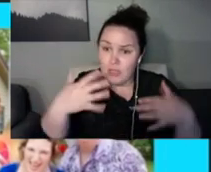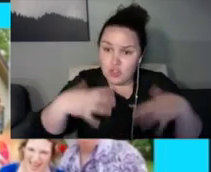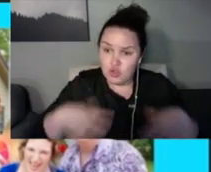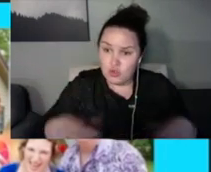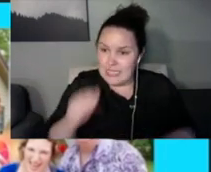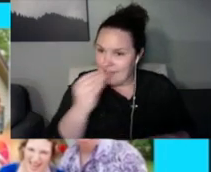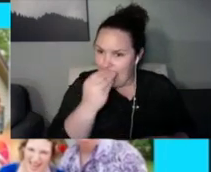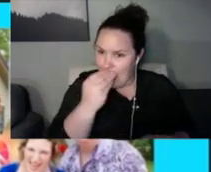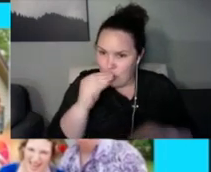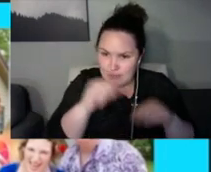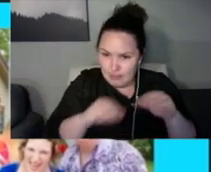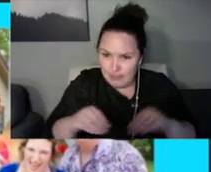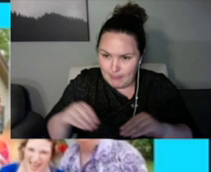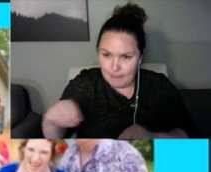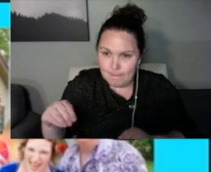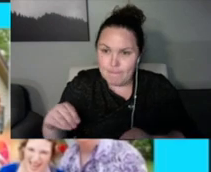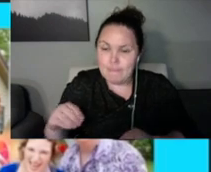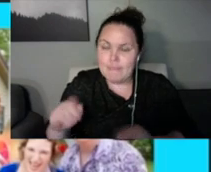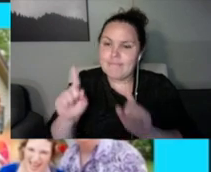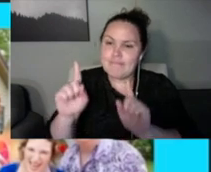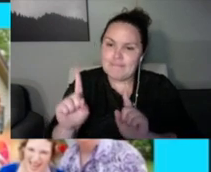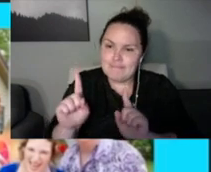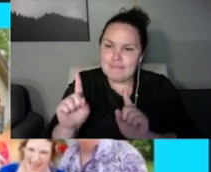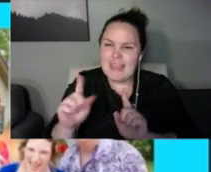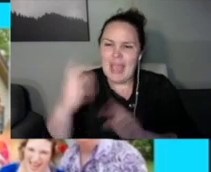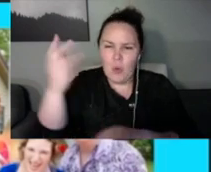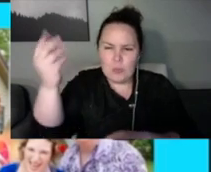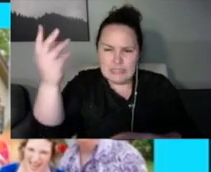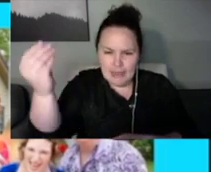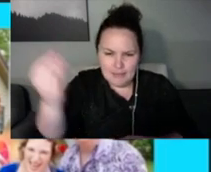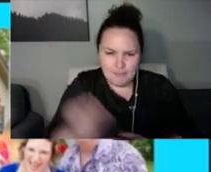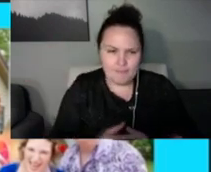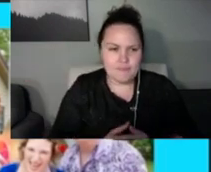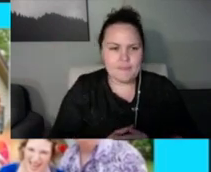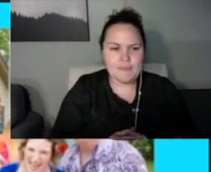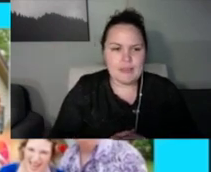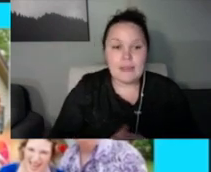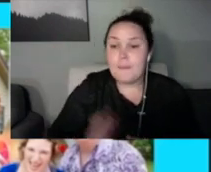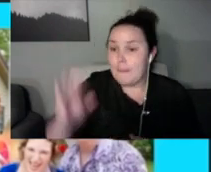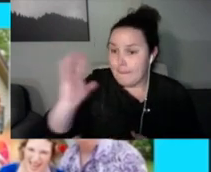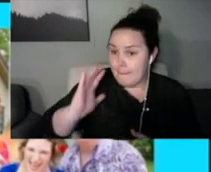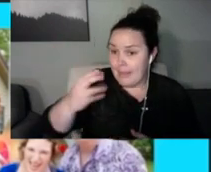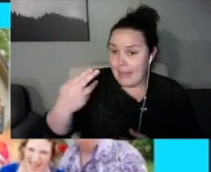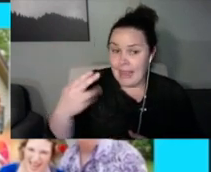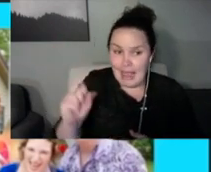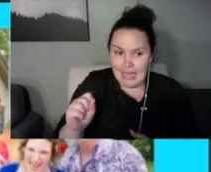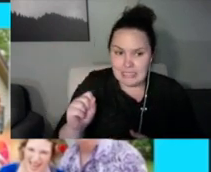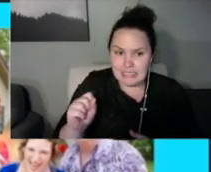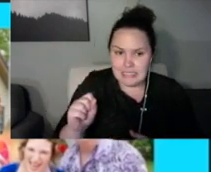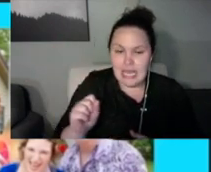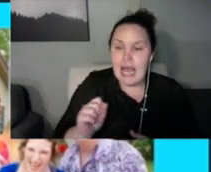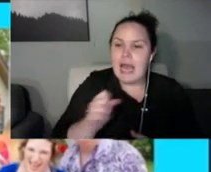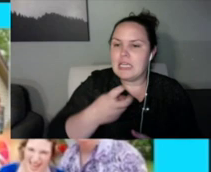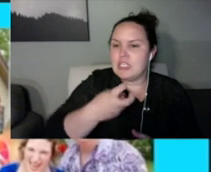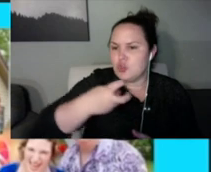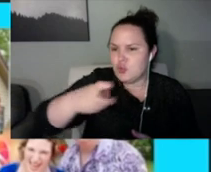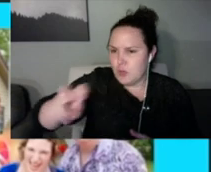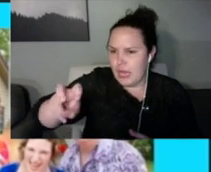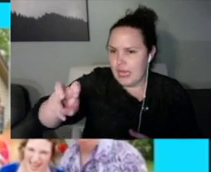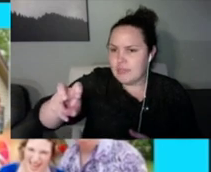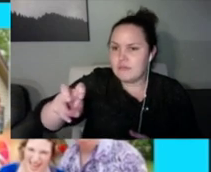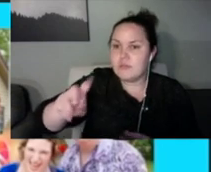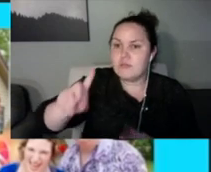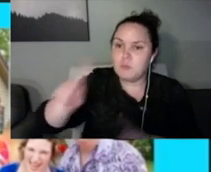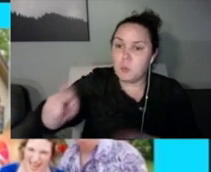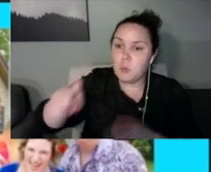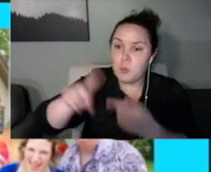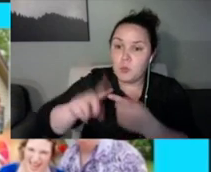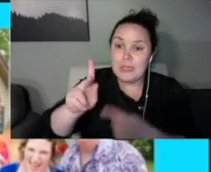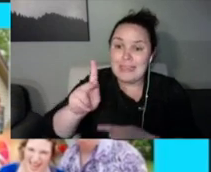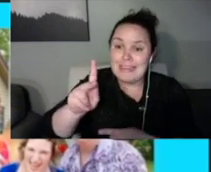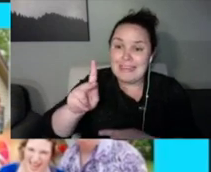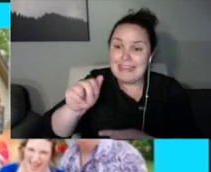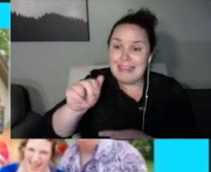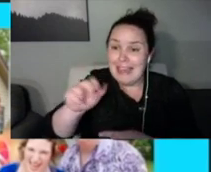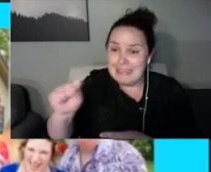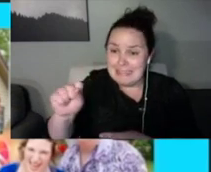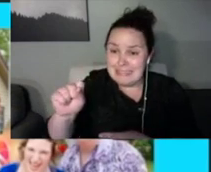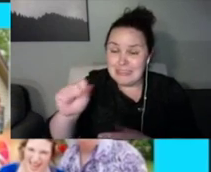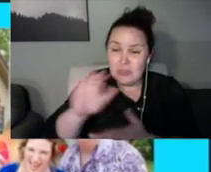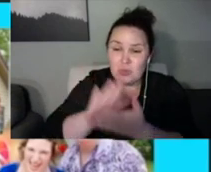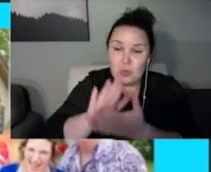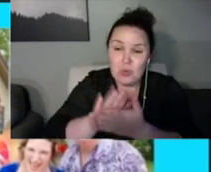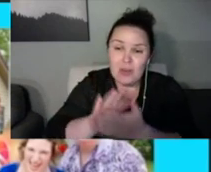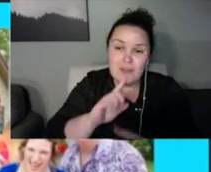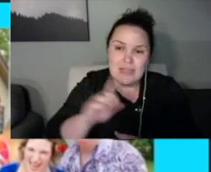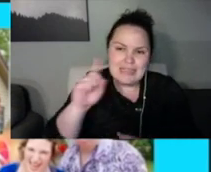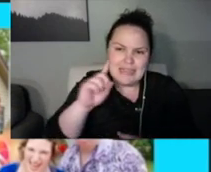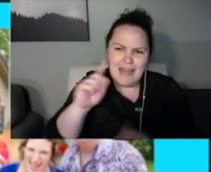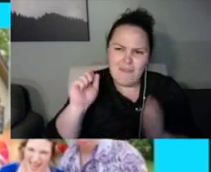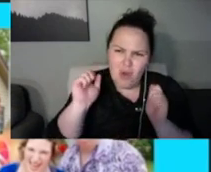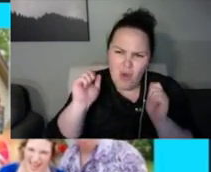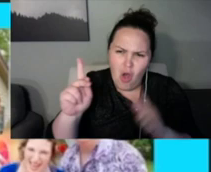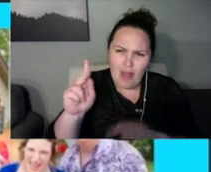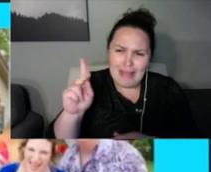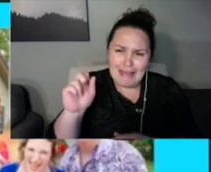Tyler: Well, that's a really good question. When I first started getting into antique